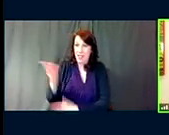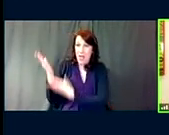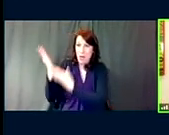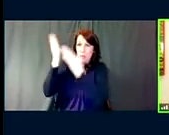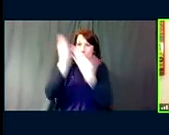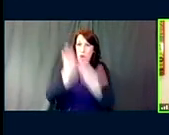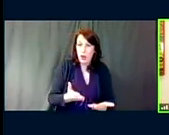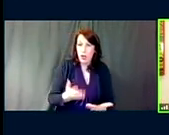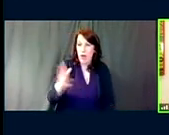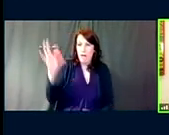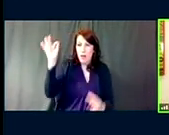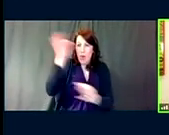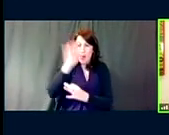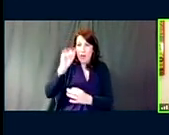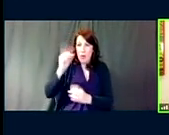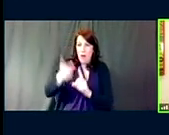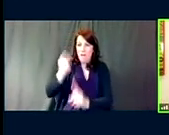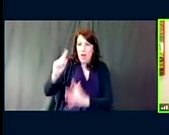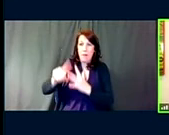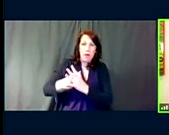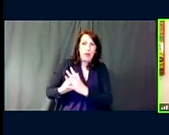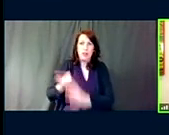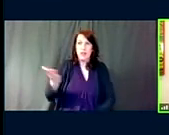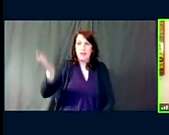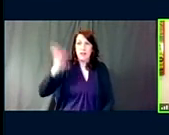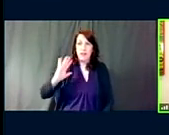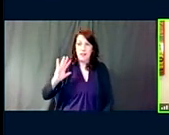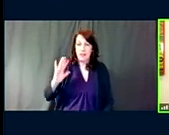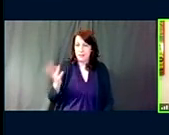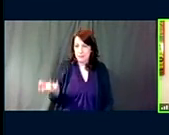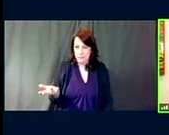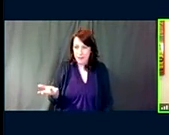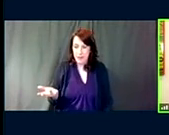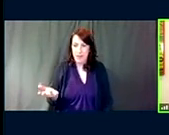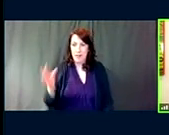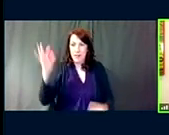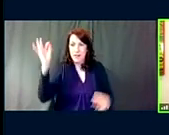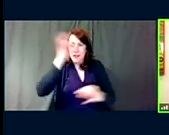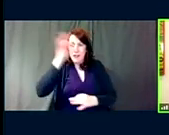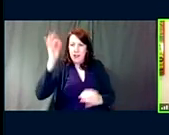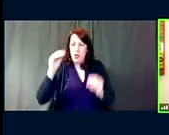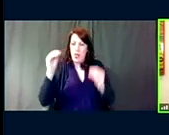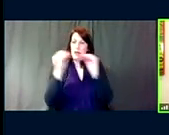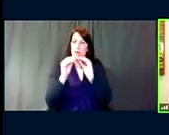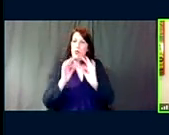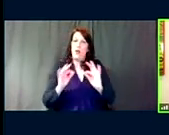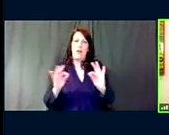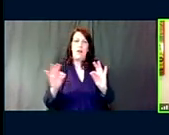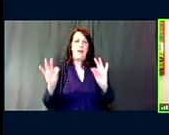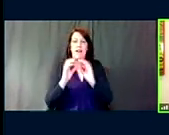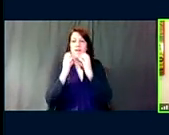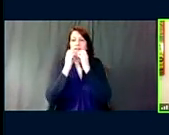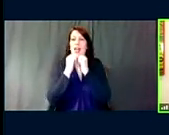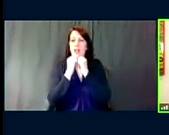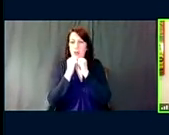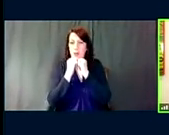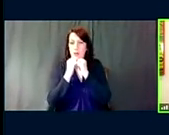NO IDEA WHERE THEY CAME FROM. AND SO THERE IS MUCH GREATER